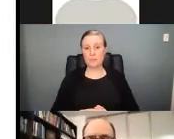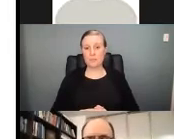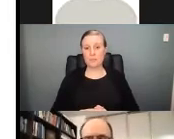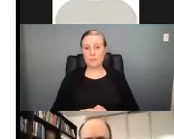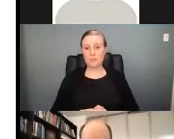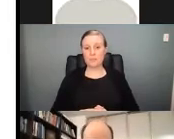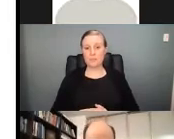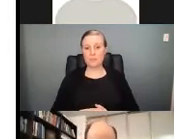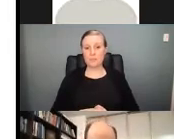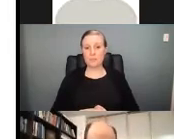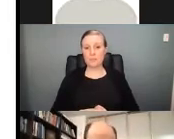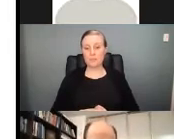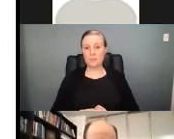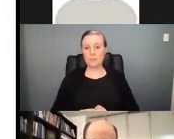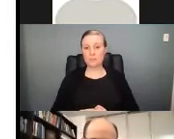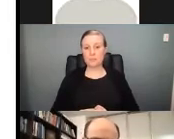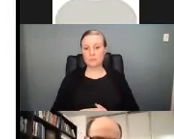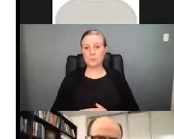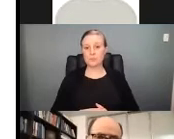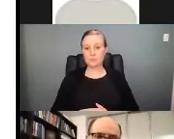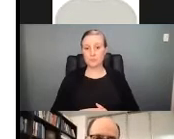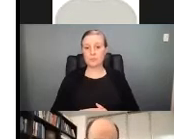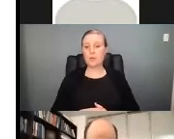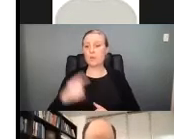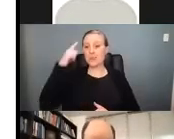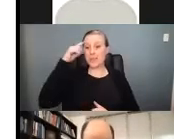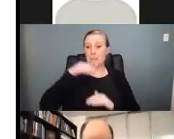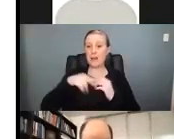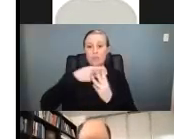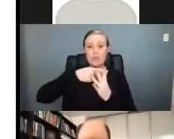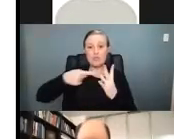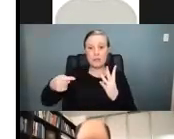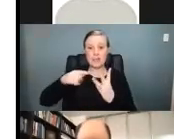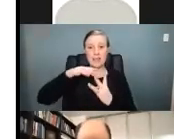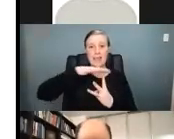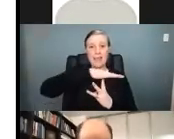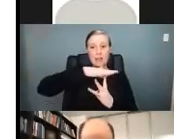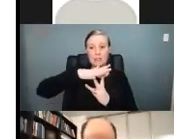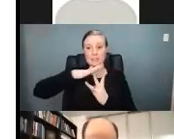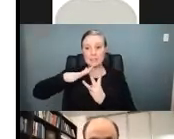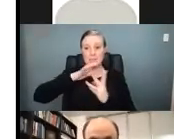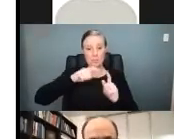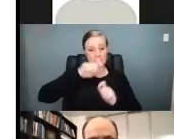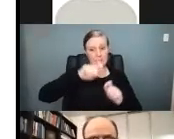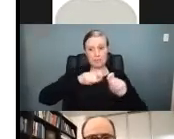when you look at that across the three dimensions that we measure. And you can see there that